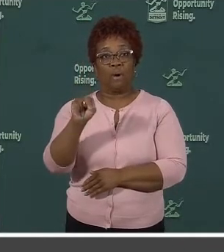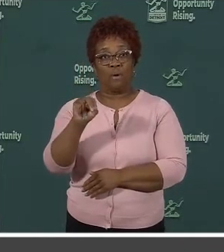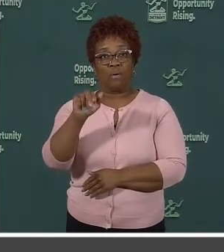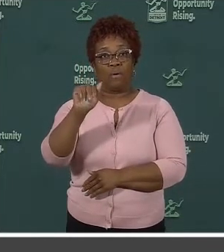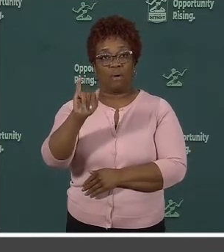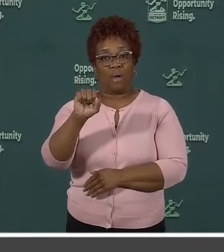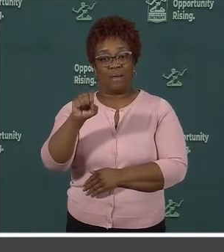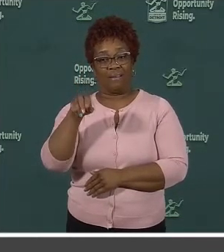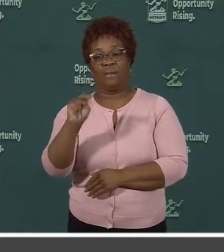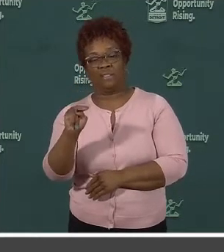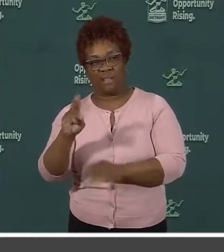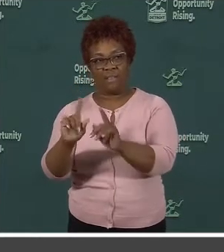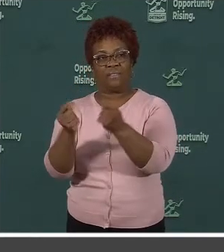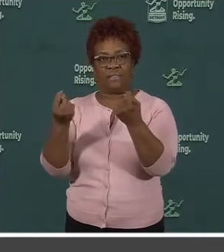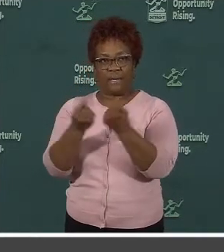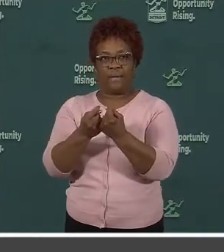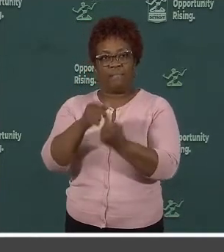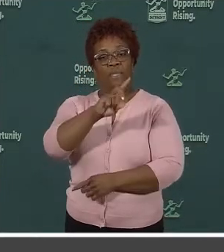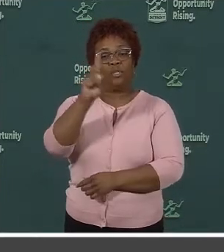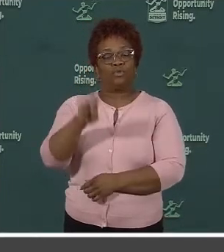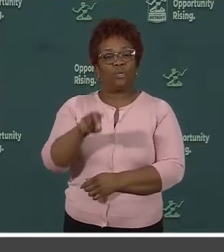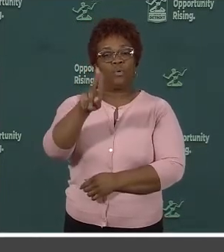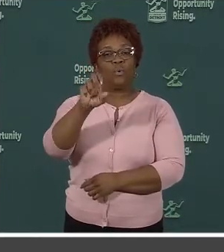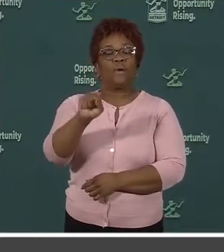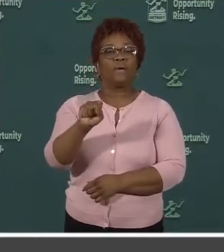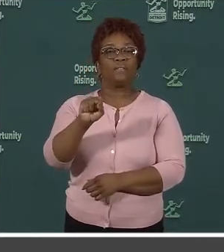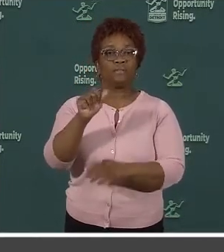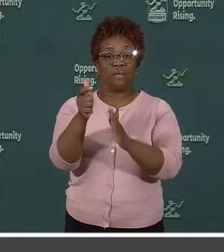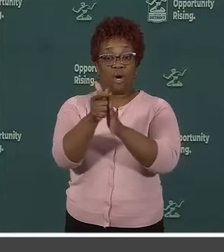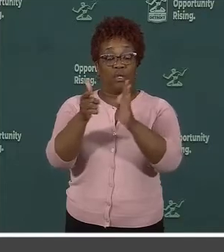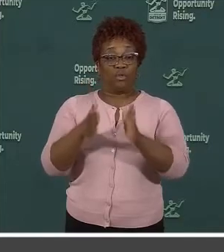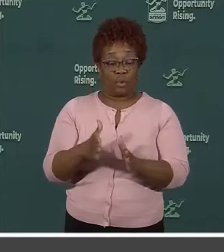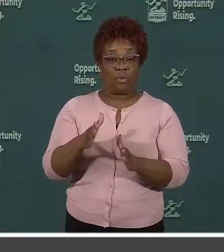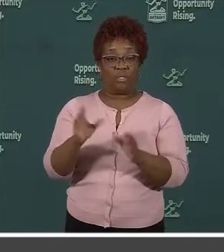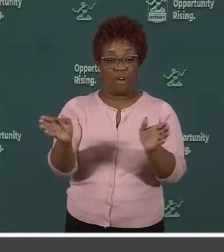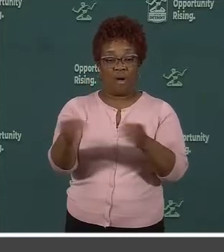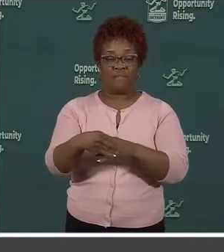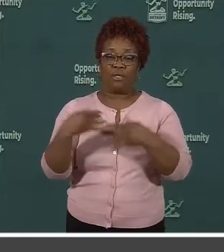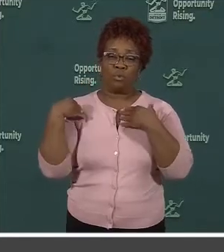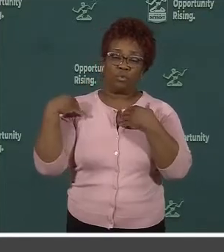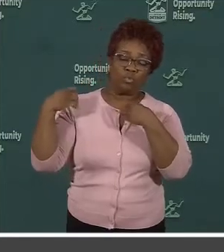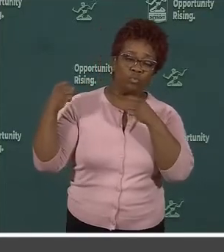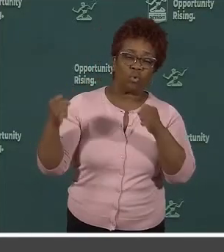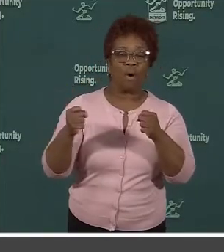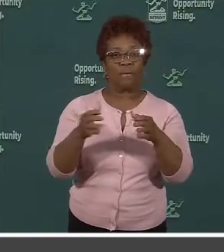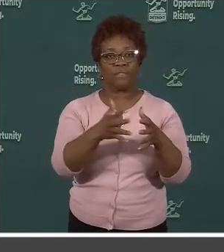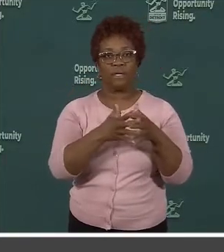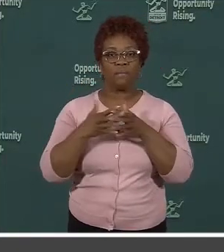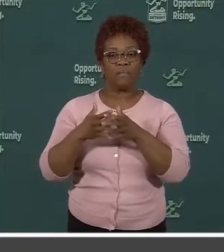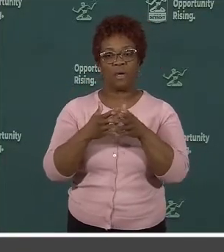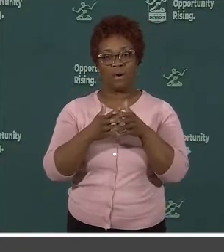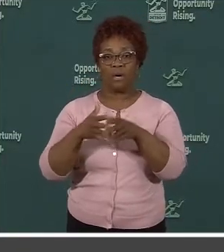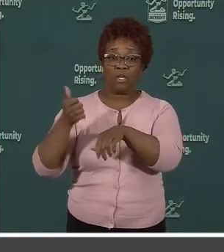U.S. ATTORNEY'S OFFICE HAS BEEN THE STRONGEST IN AMERICA AT CHARGING LOCAL GUN CASES BACKING US UP AND THEIR